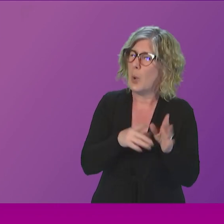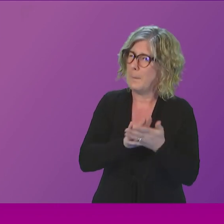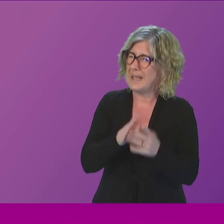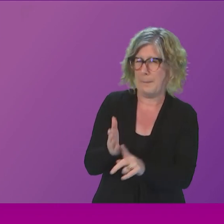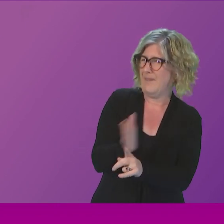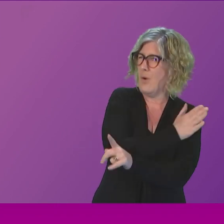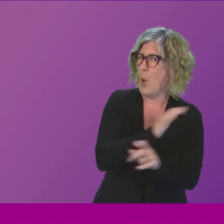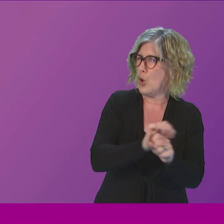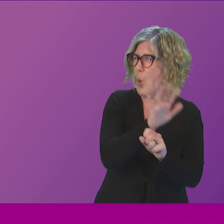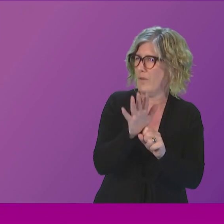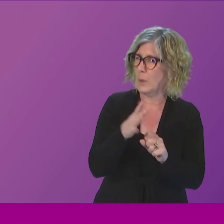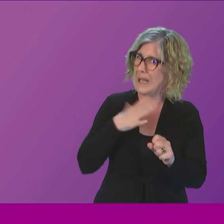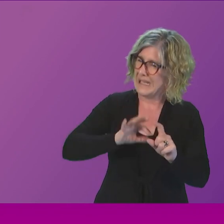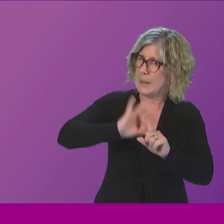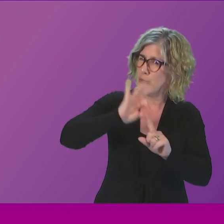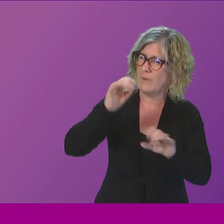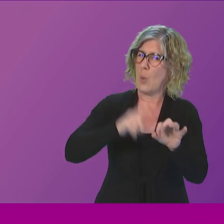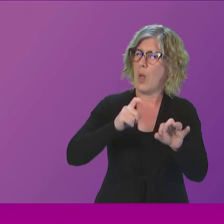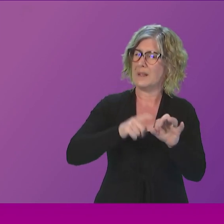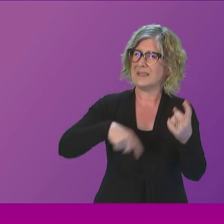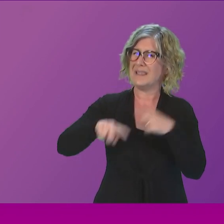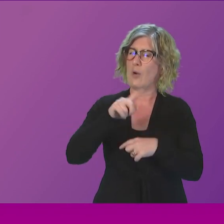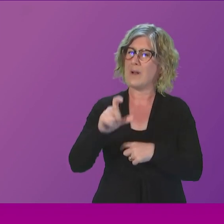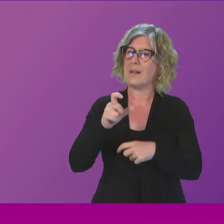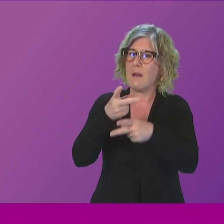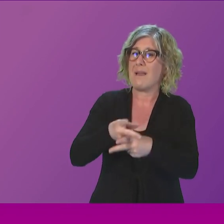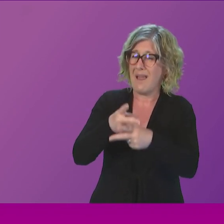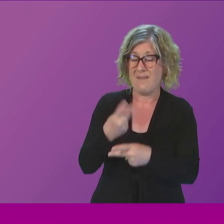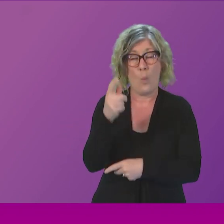Malcolm Graham is 76 and lives on Lewis.